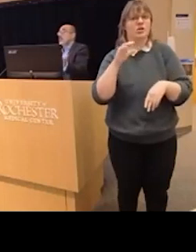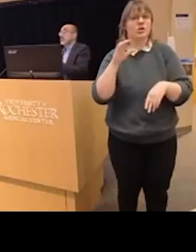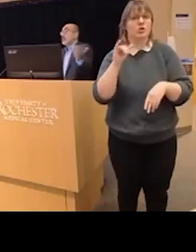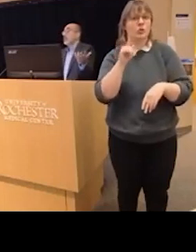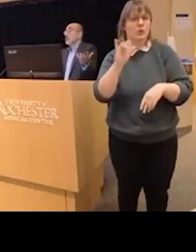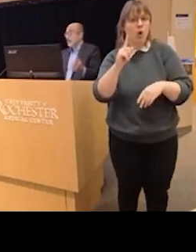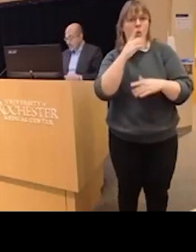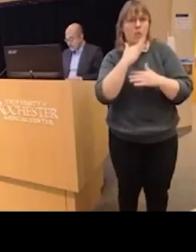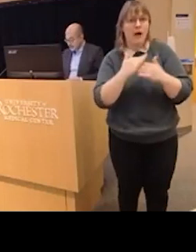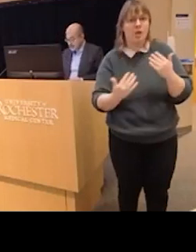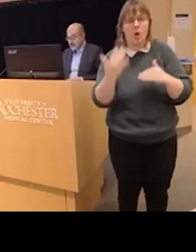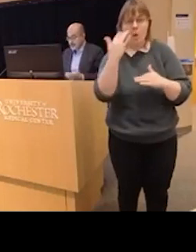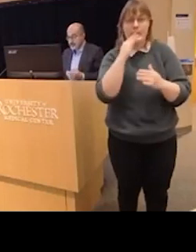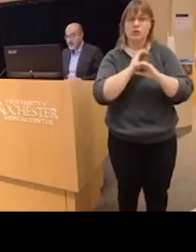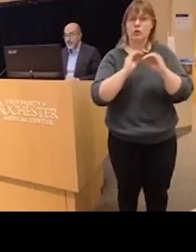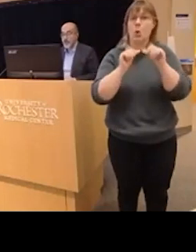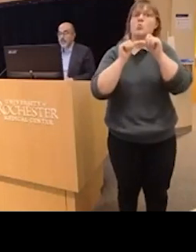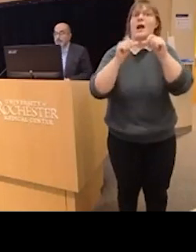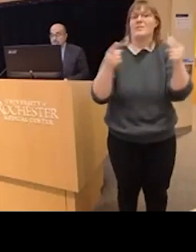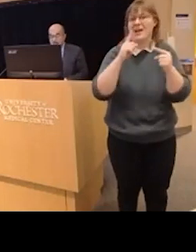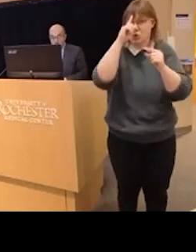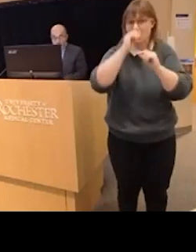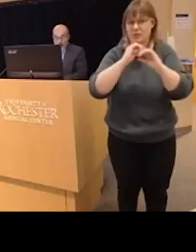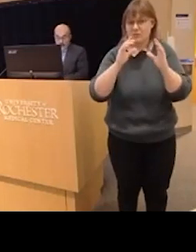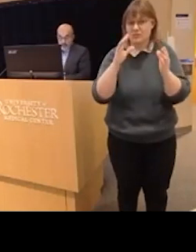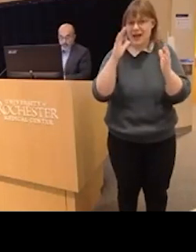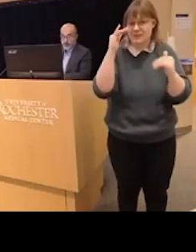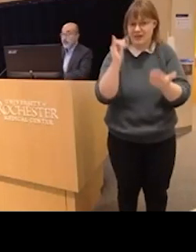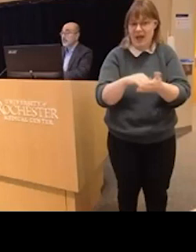right because they don't have any chronic pain okay so I'll wrap up talking a little bit about